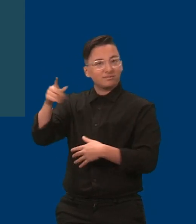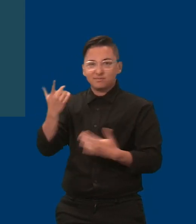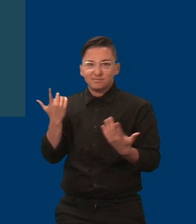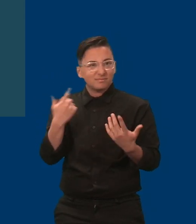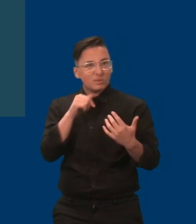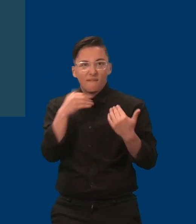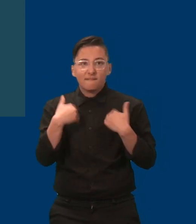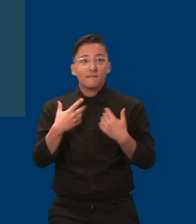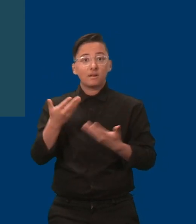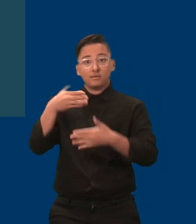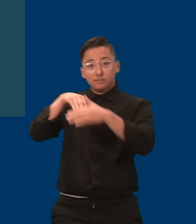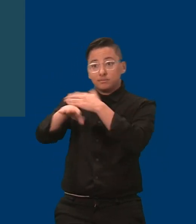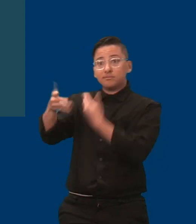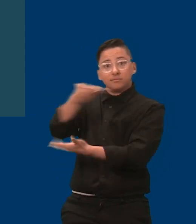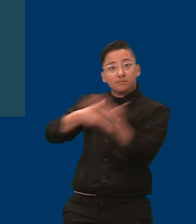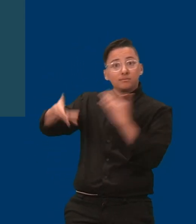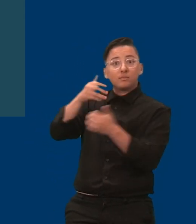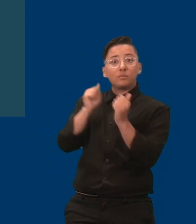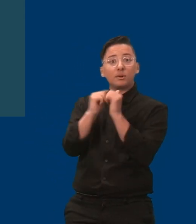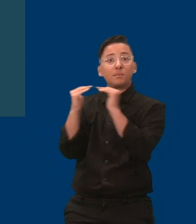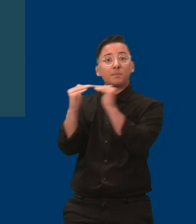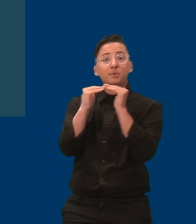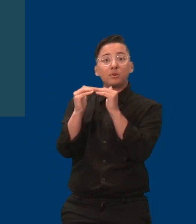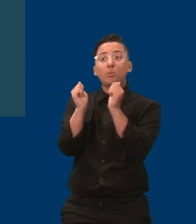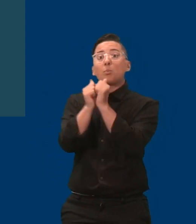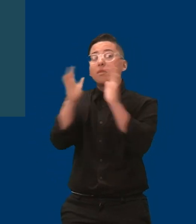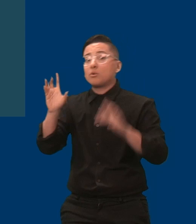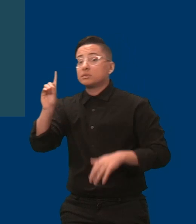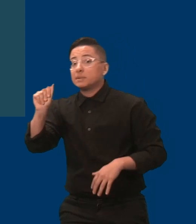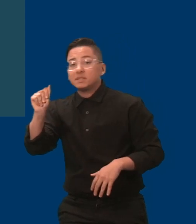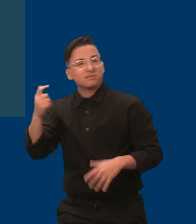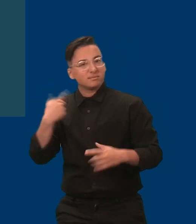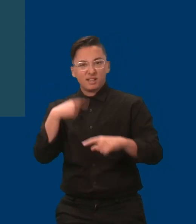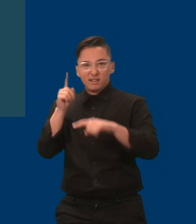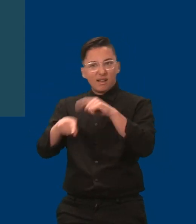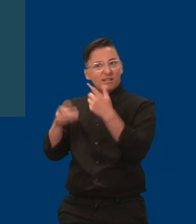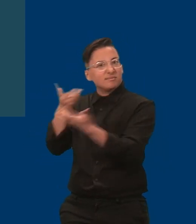I should have the option of going